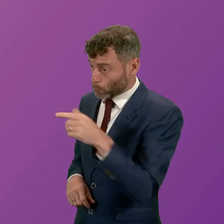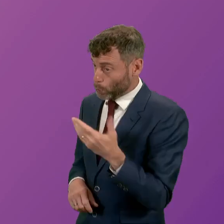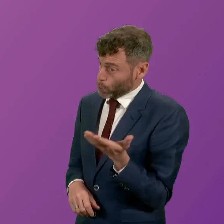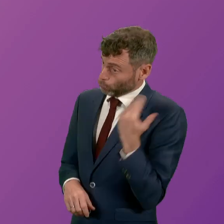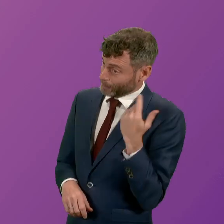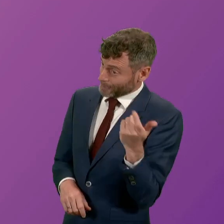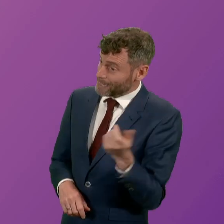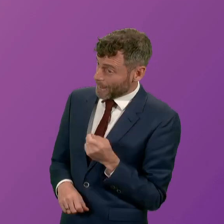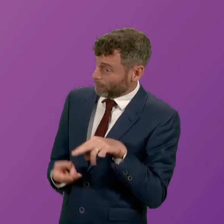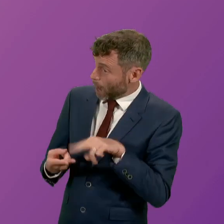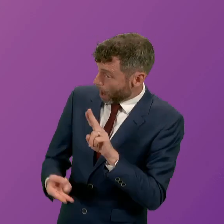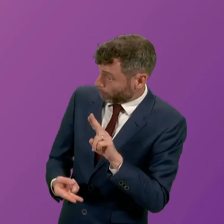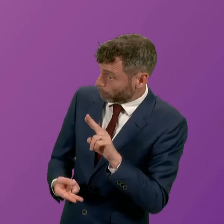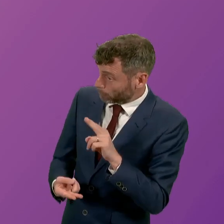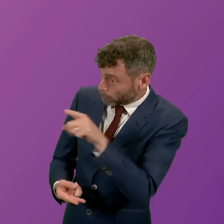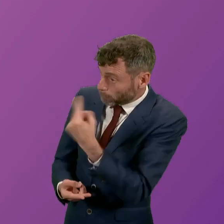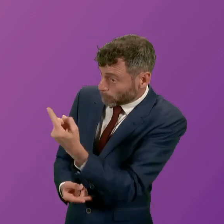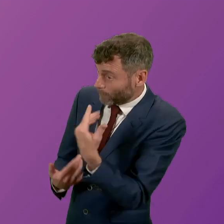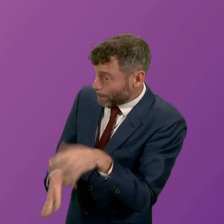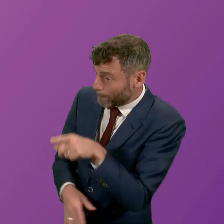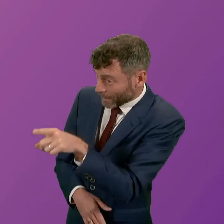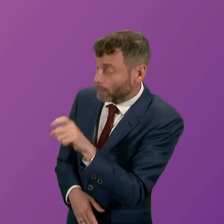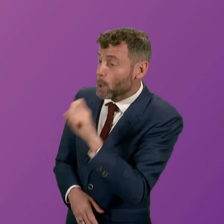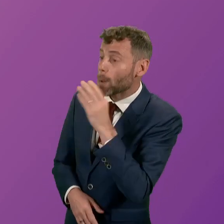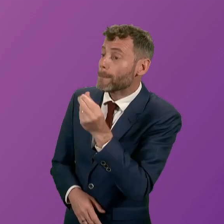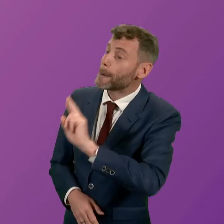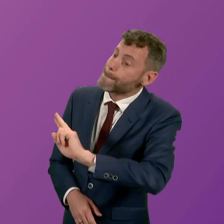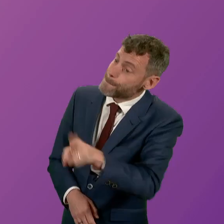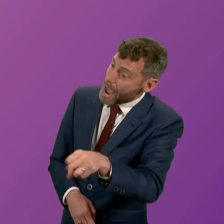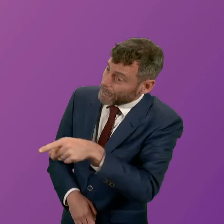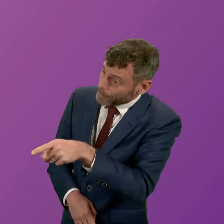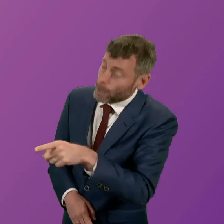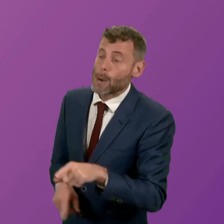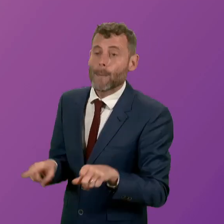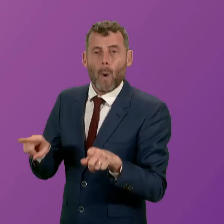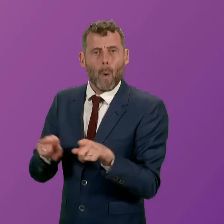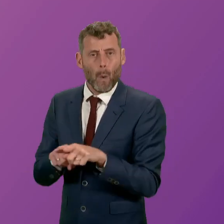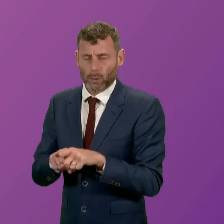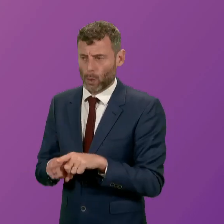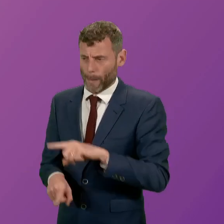pay packet included that uplift? Will he pay that money back? Does he accept the anger among people